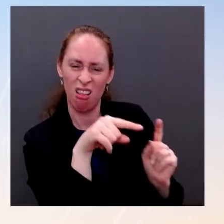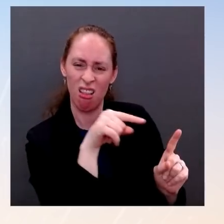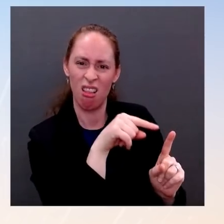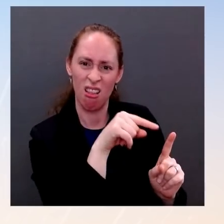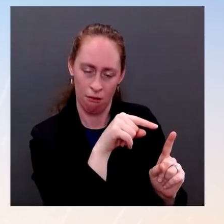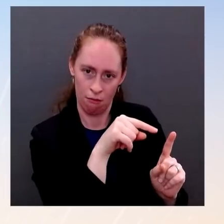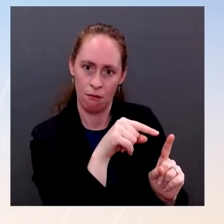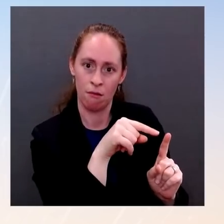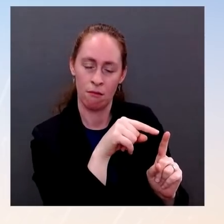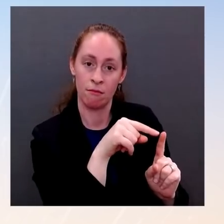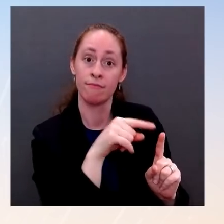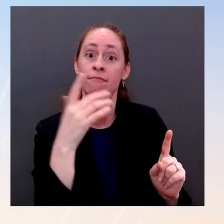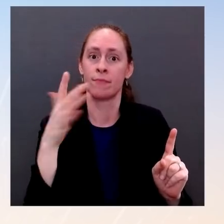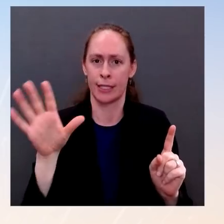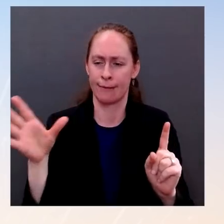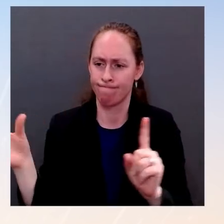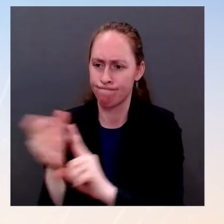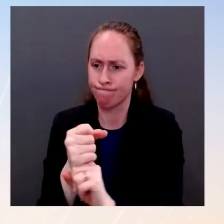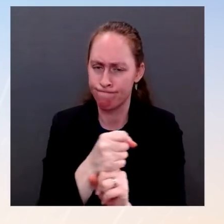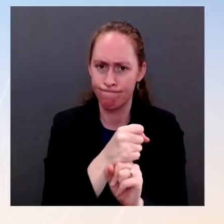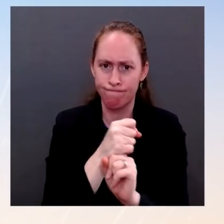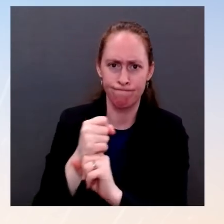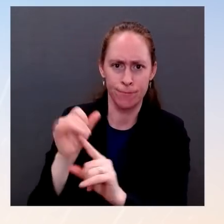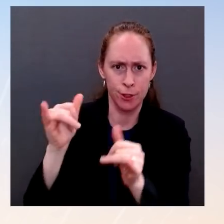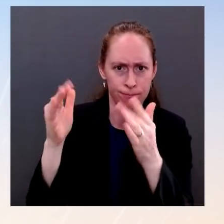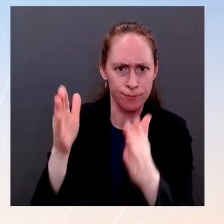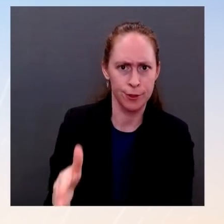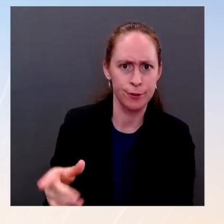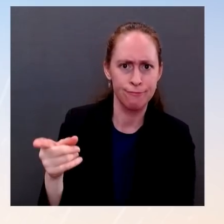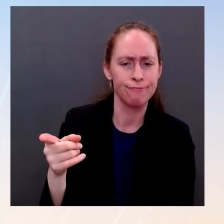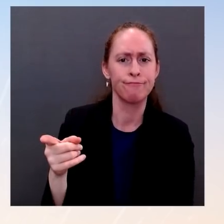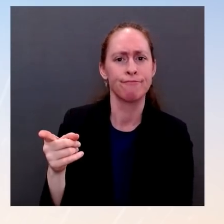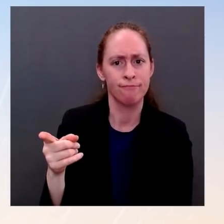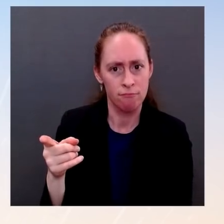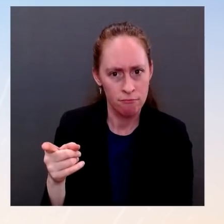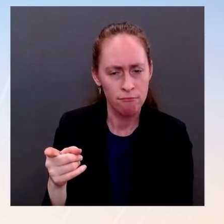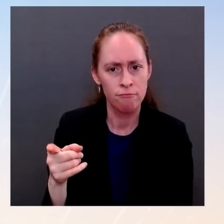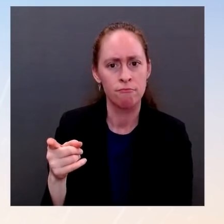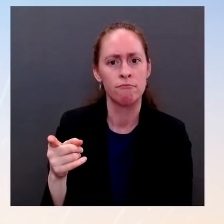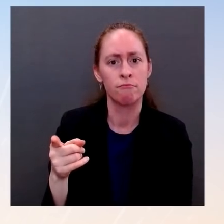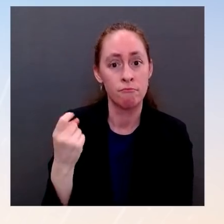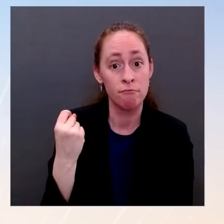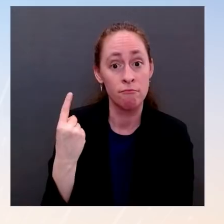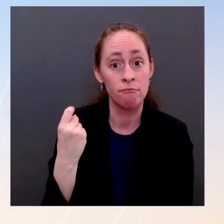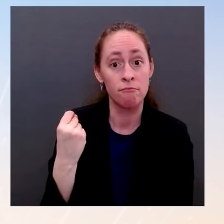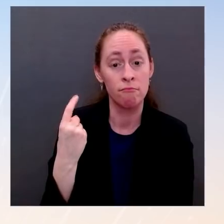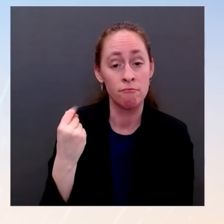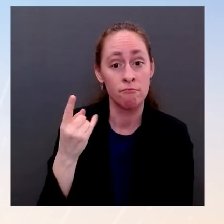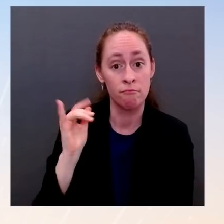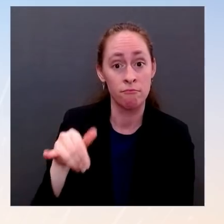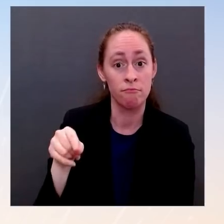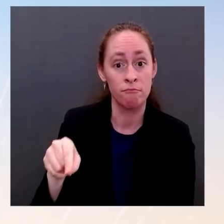supported bail fund groups, what is the White House reaction to this case? And should there be restrictions on which cases